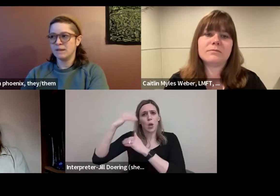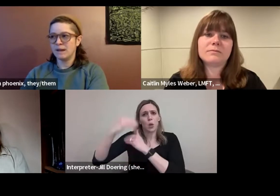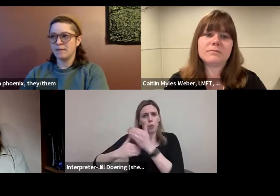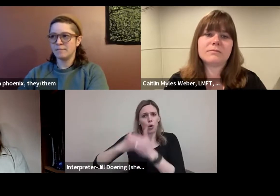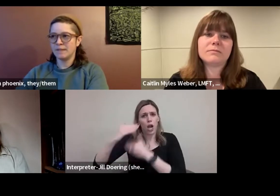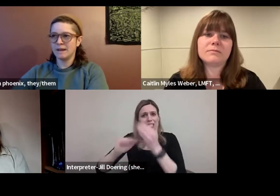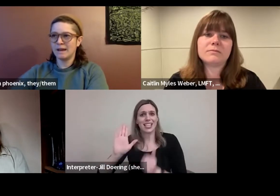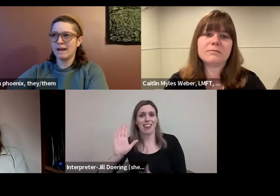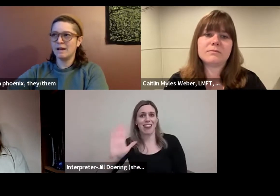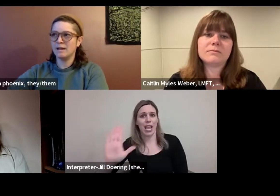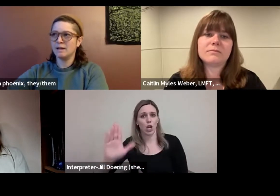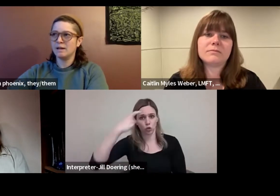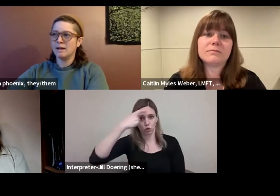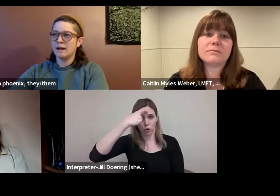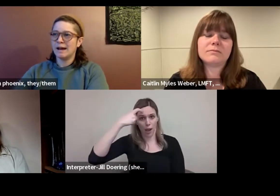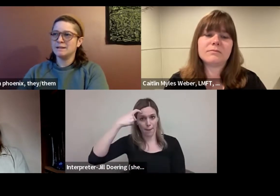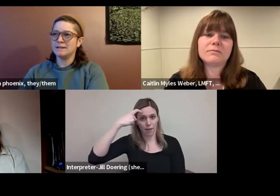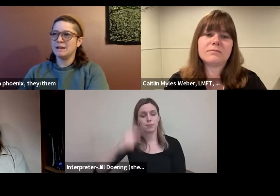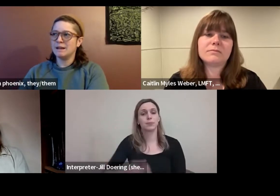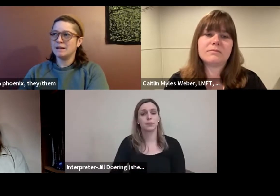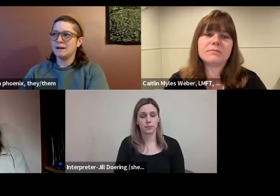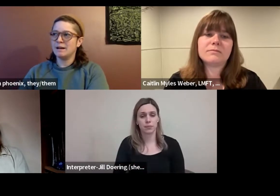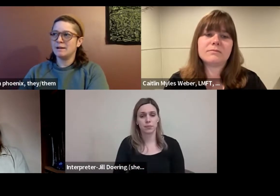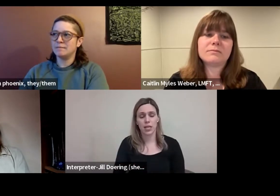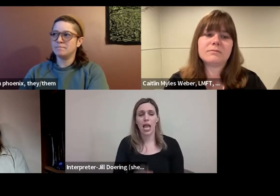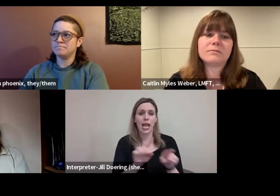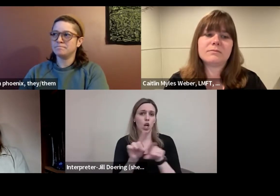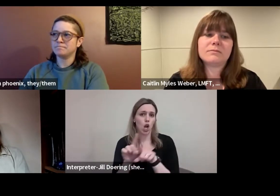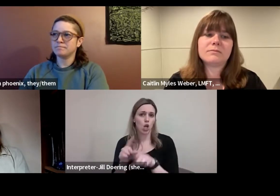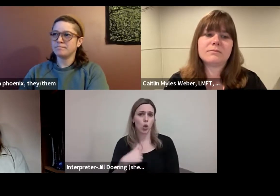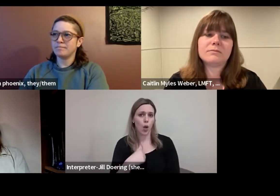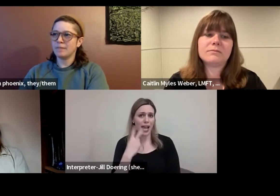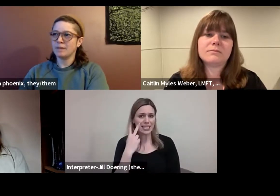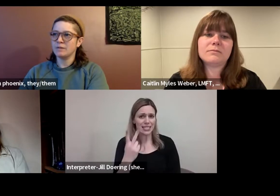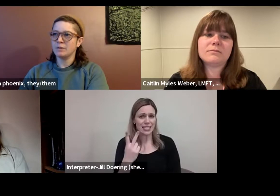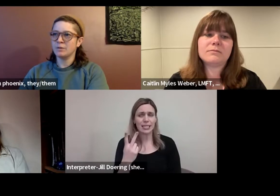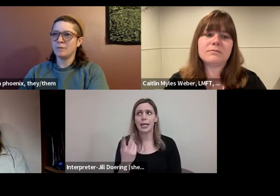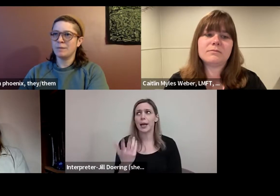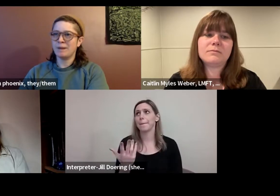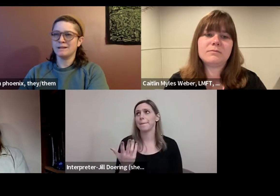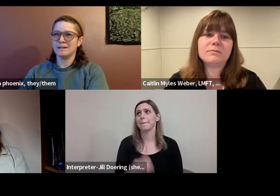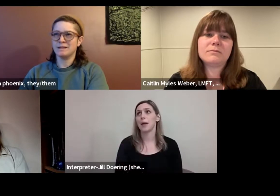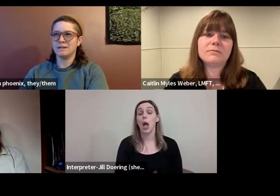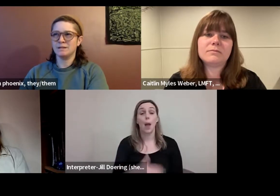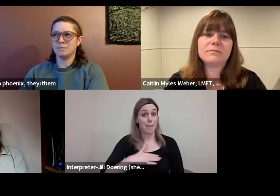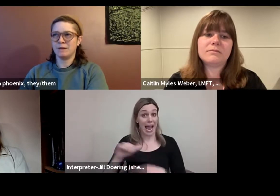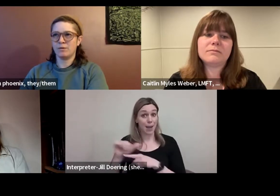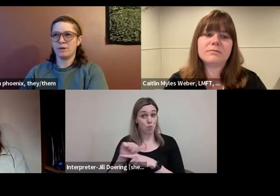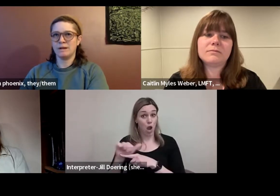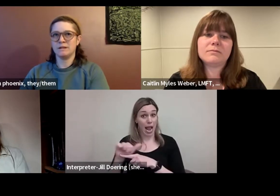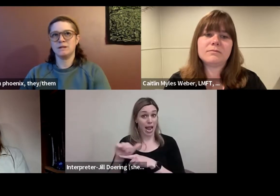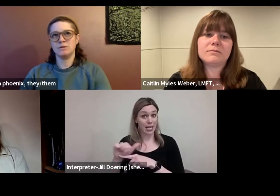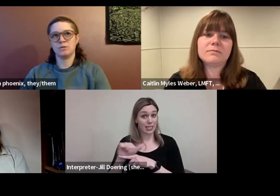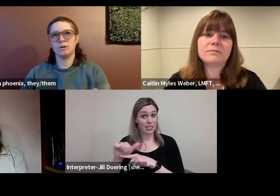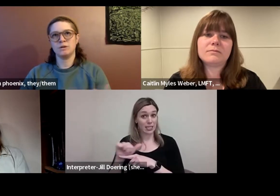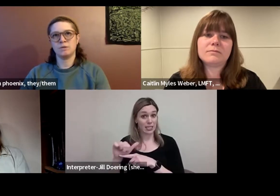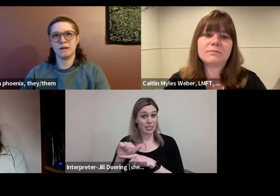Yeah, and I see... So my practice has been oriented towards working